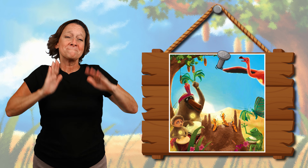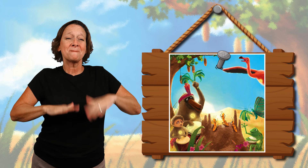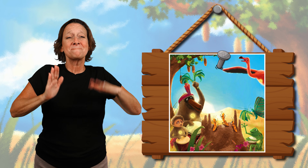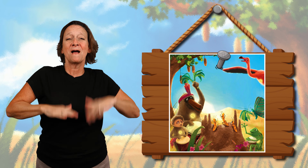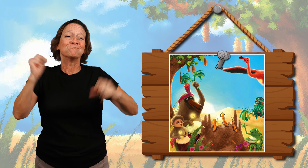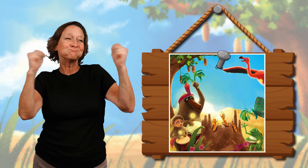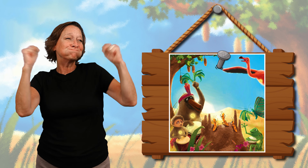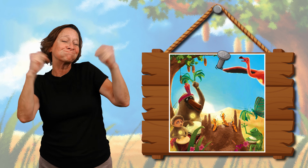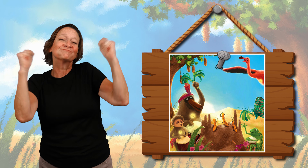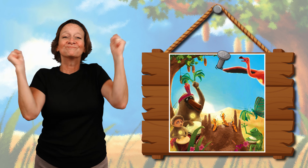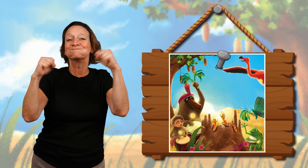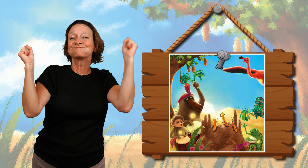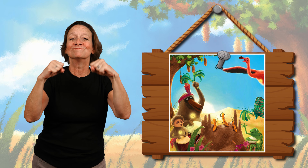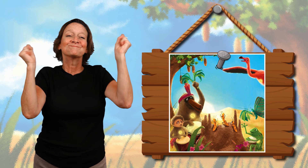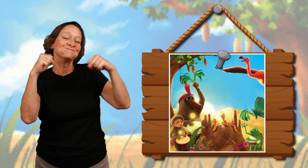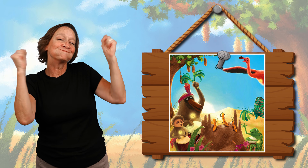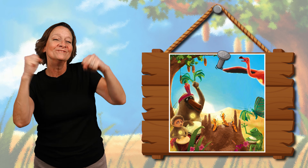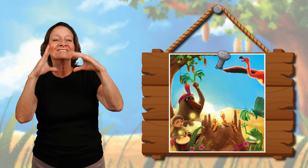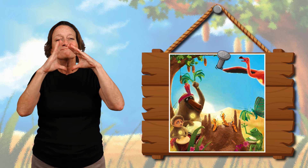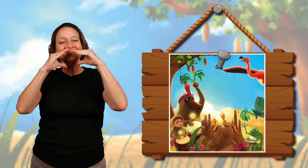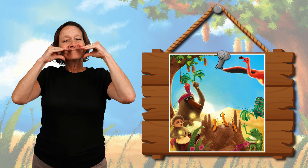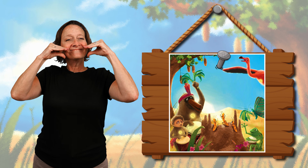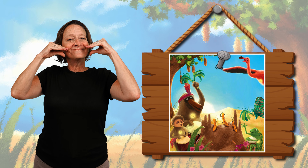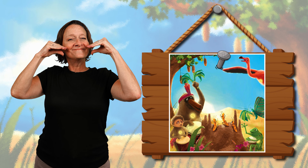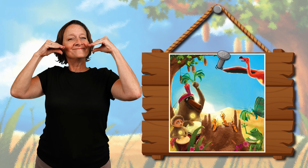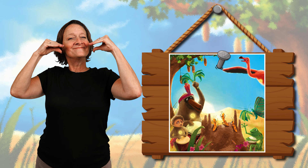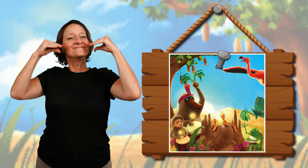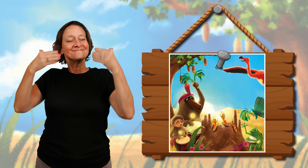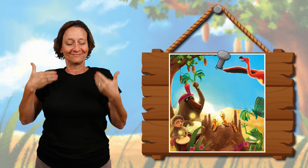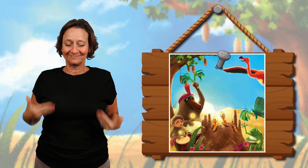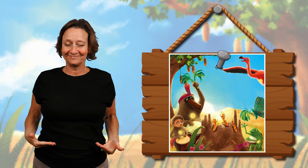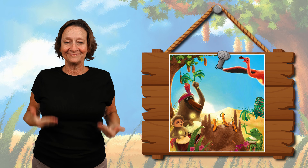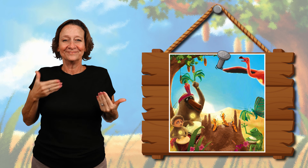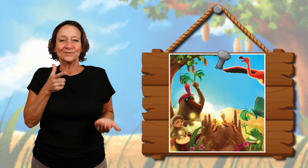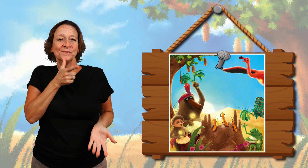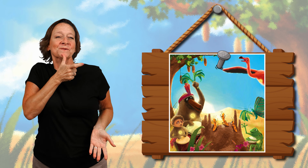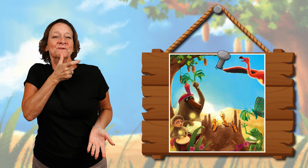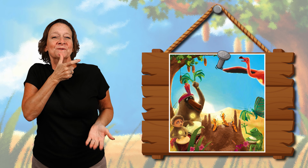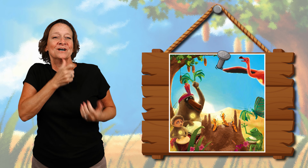“Wa-Whoo! Shake your pompoms. Smile big in who you are